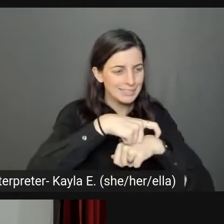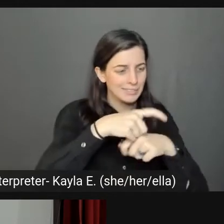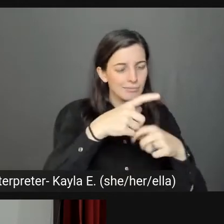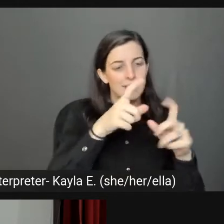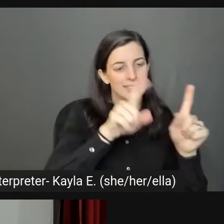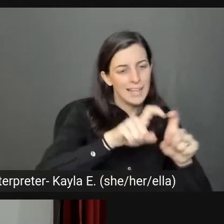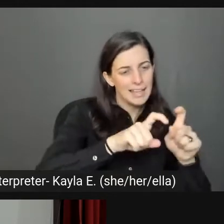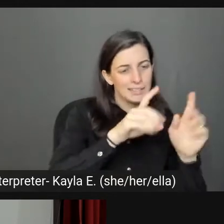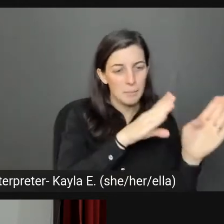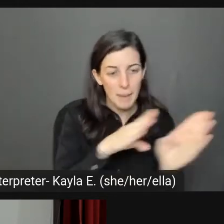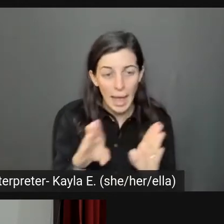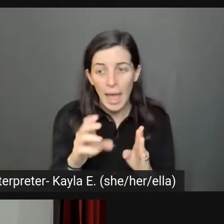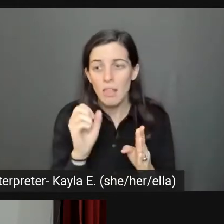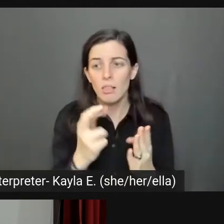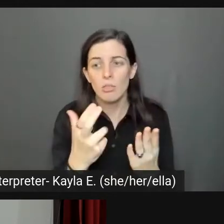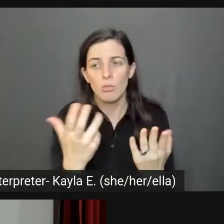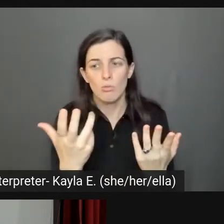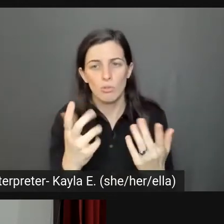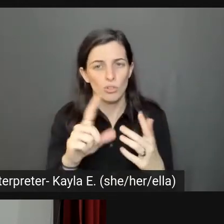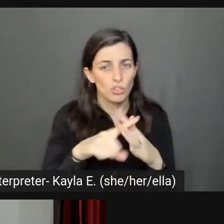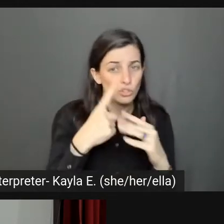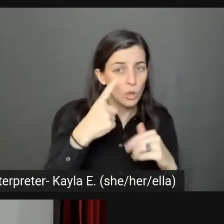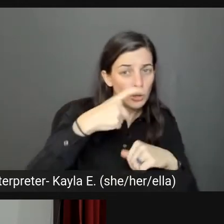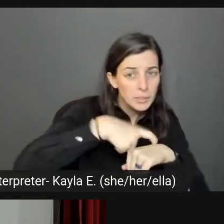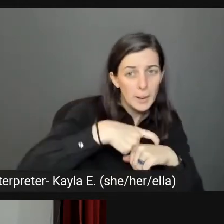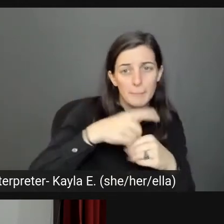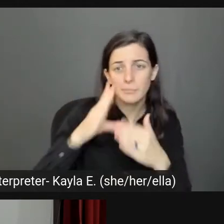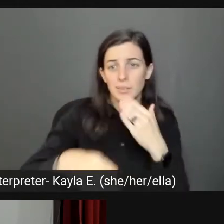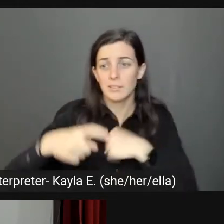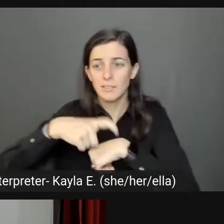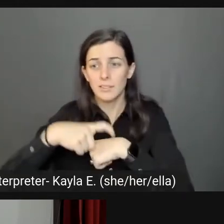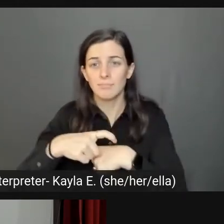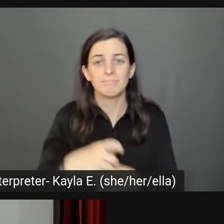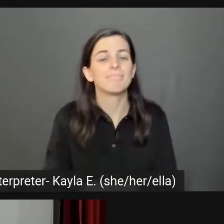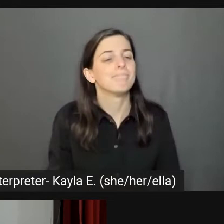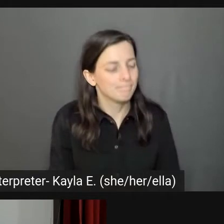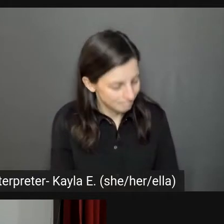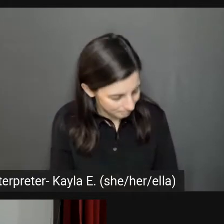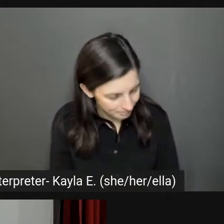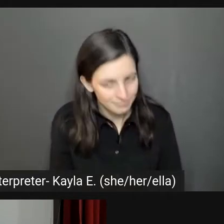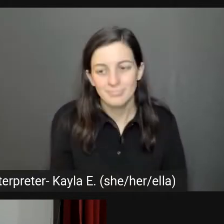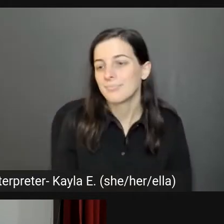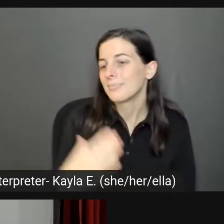It's a really great question, Lucy, thank you. The idea is to leverage existing tests.